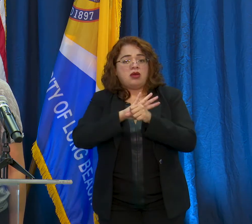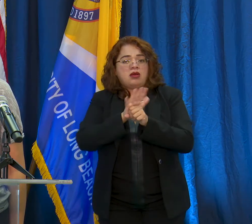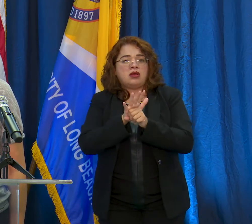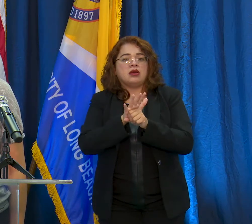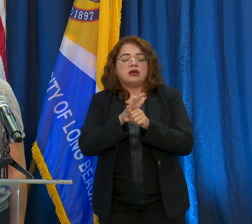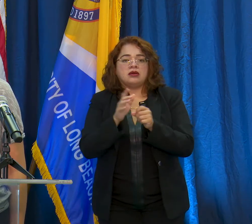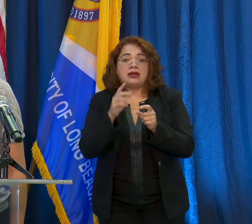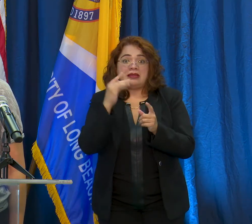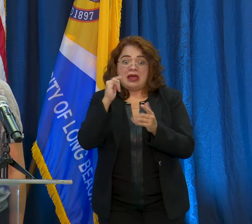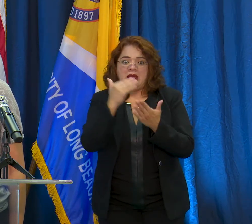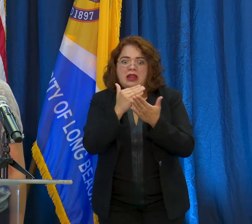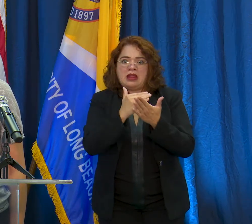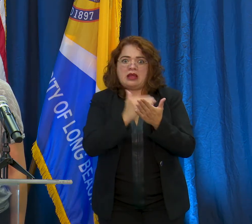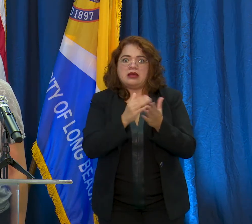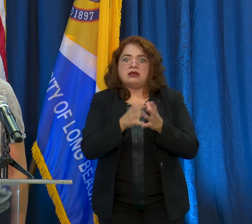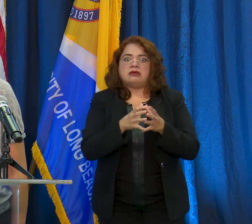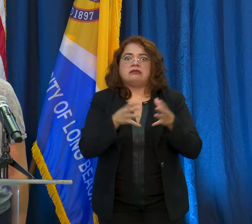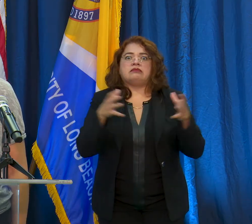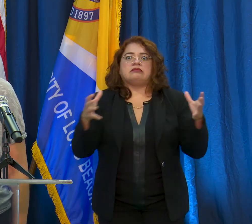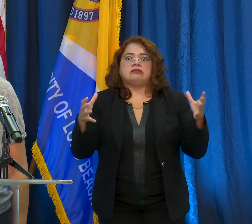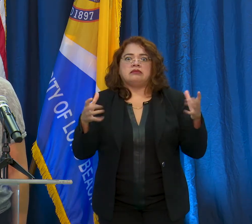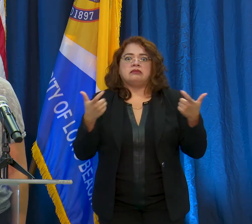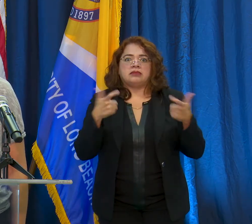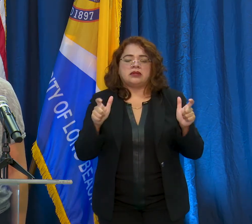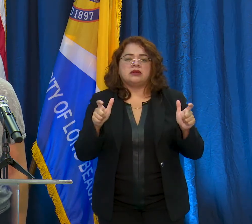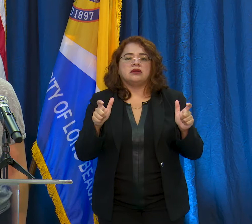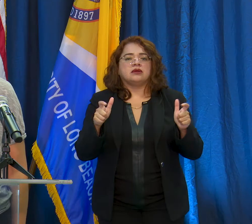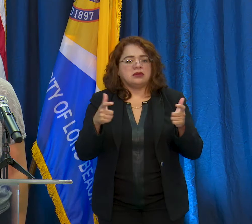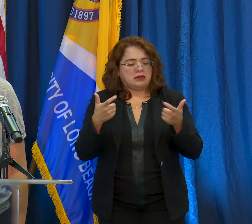grown, so I'm going to read you this list because these are all the different